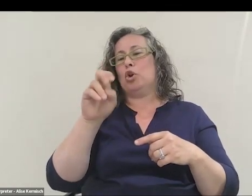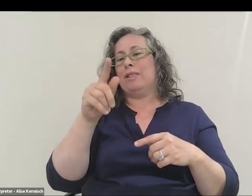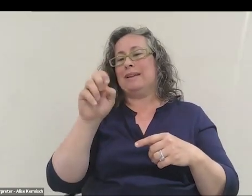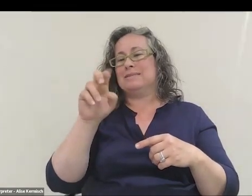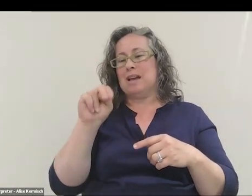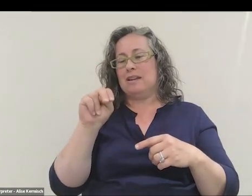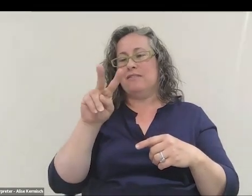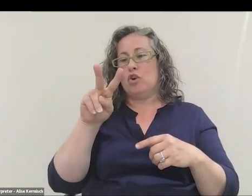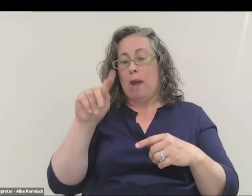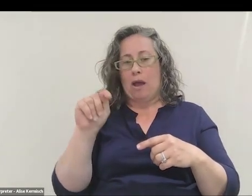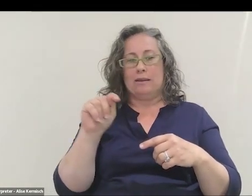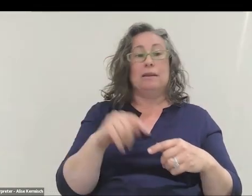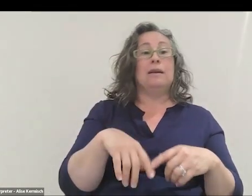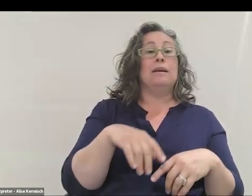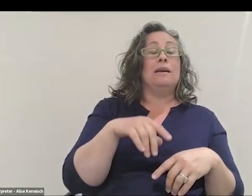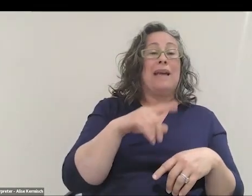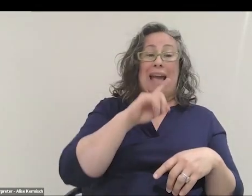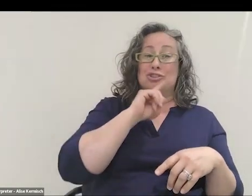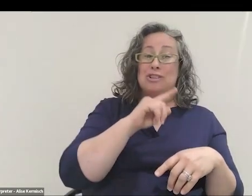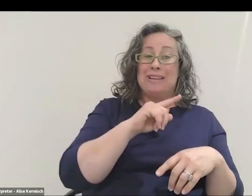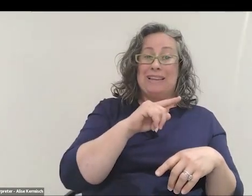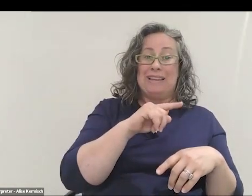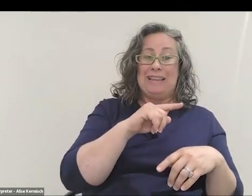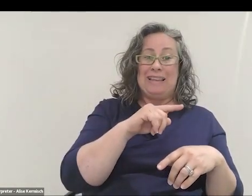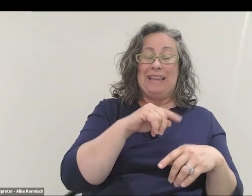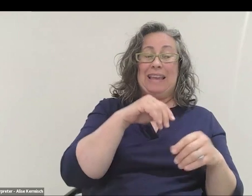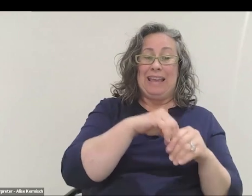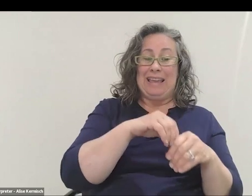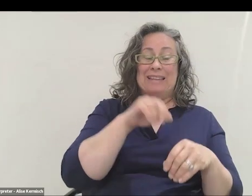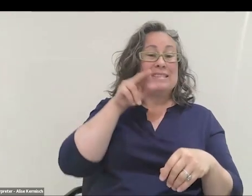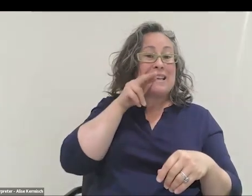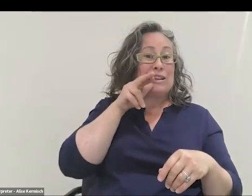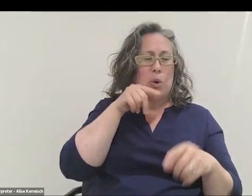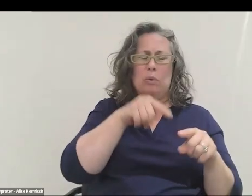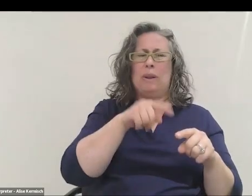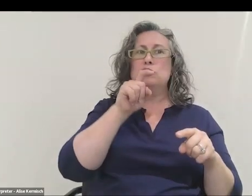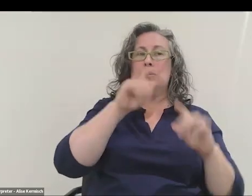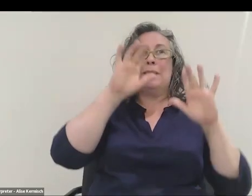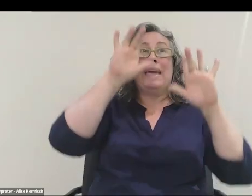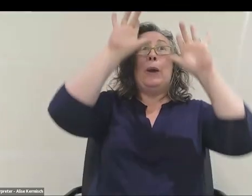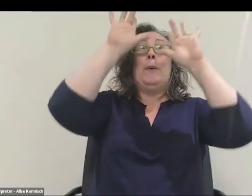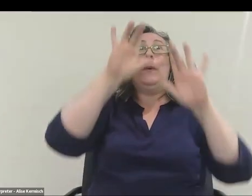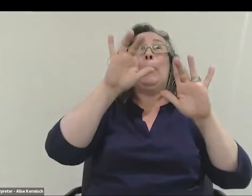where supposed to be clear, it was actually cloudy. It was interesting to hear the light sound device react to clouds because it has variability.